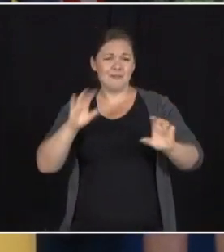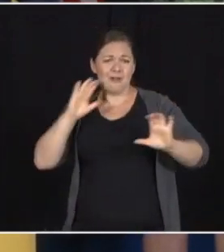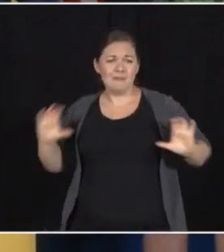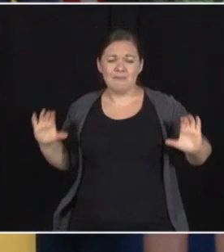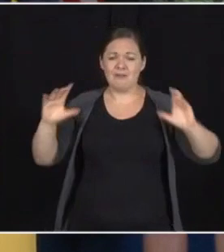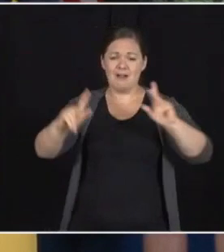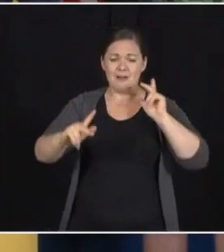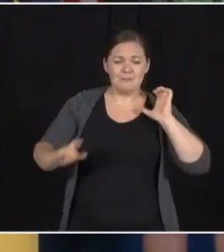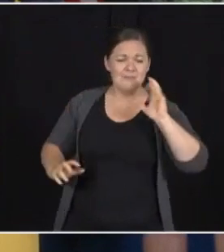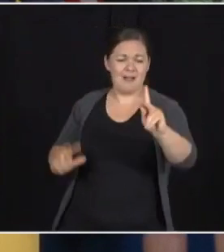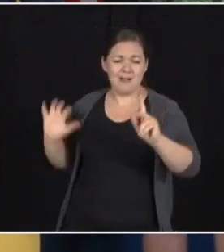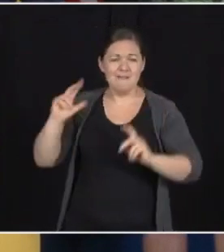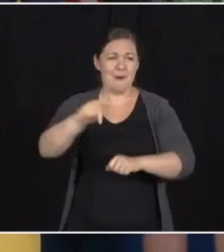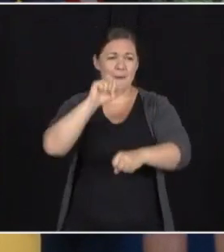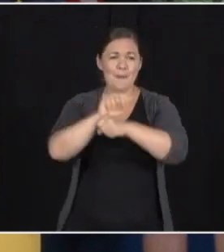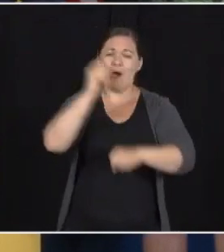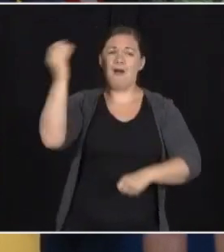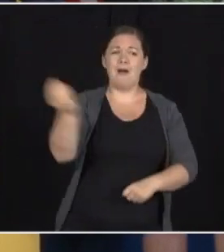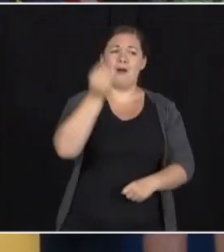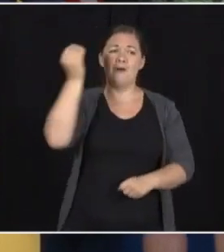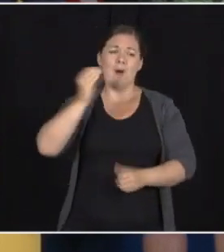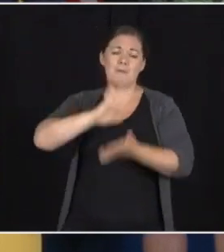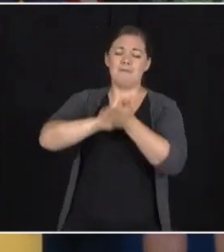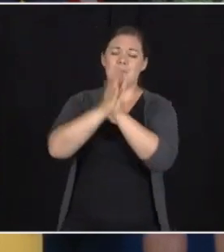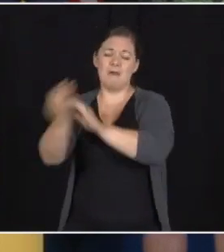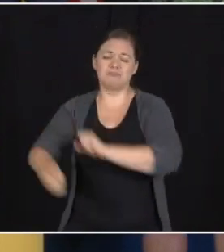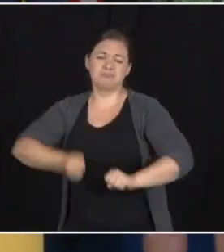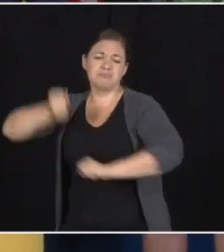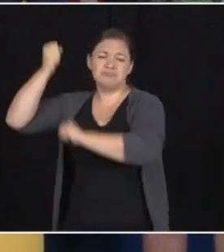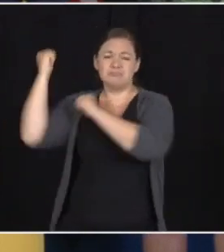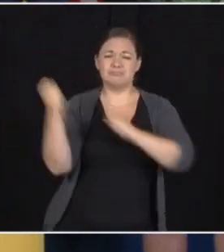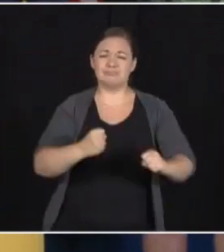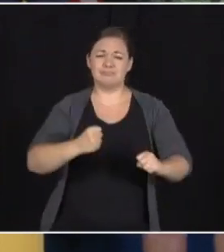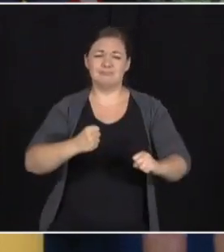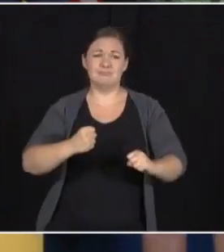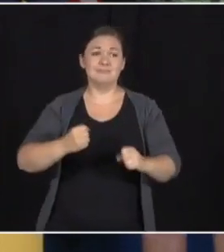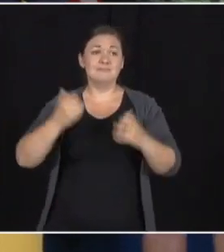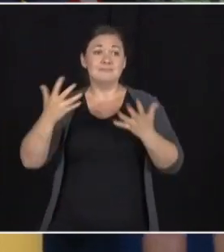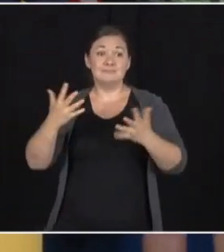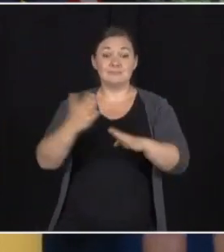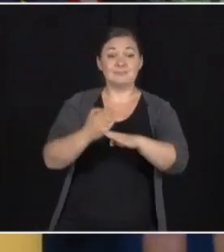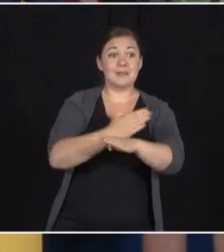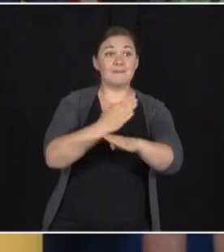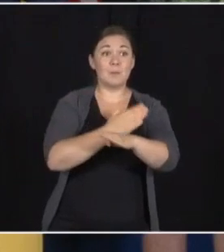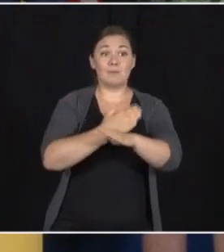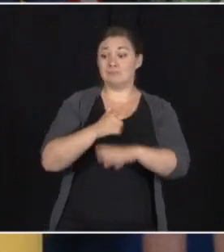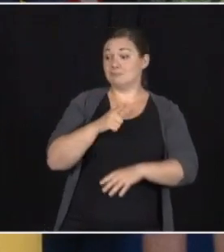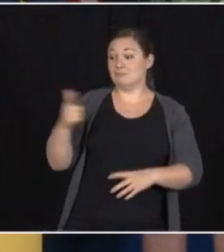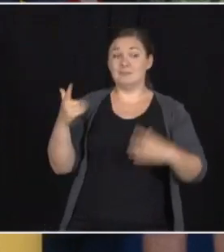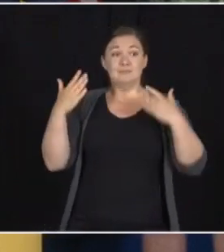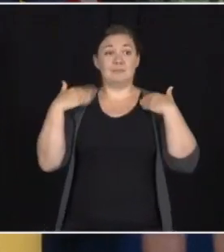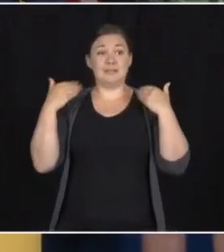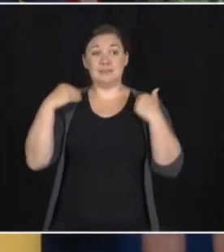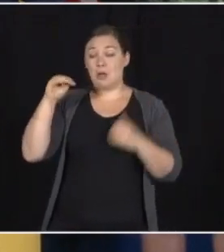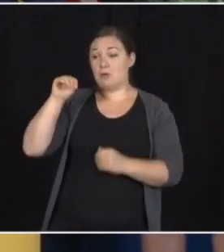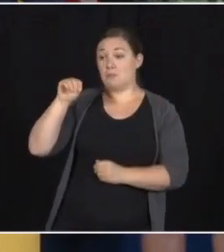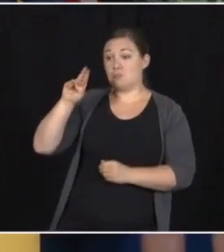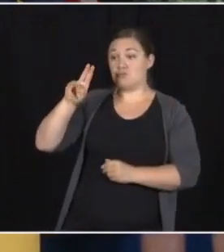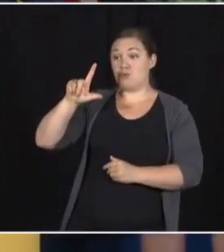work and together, we will come back with vengeance. Before I pass it over to Minister Mulroney, and we have been working hard on this,